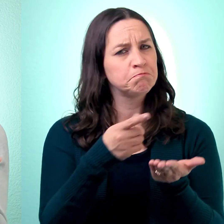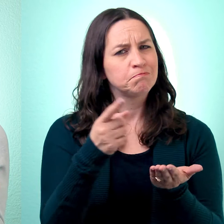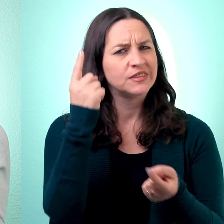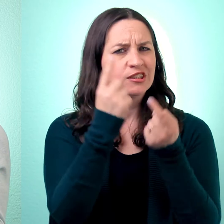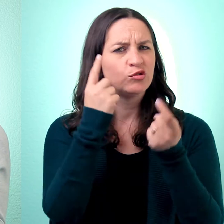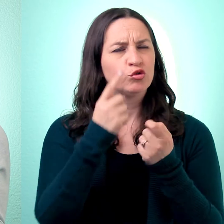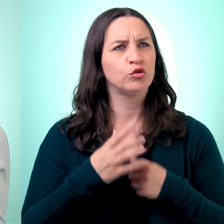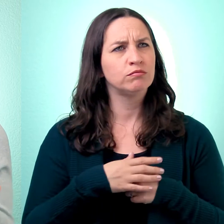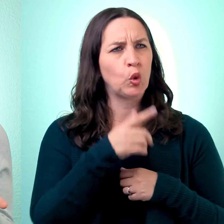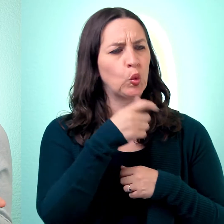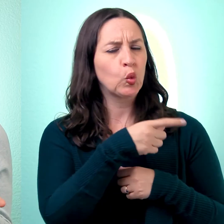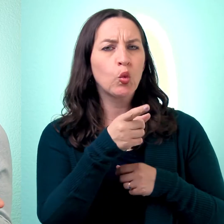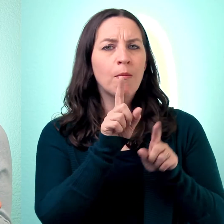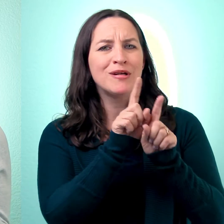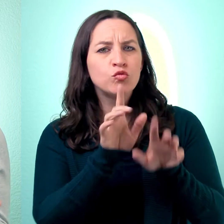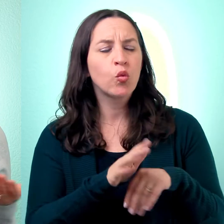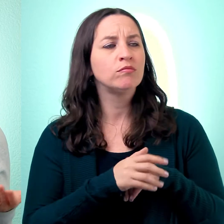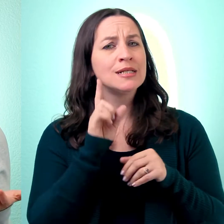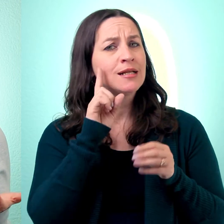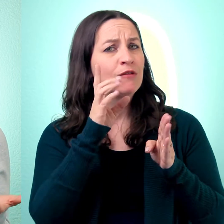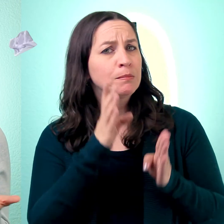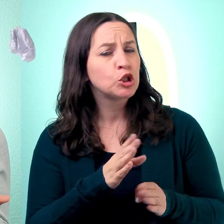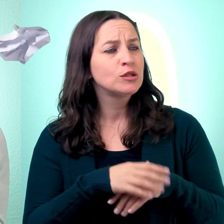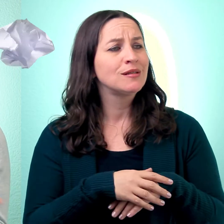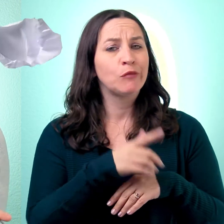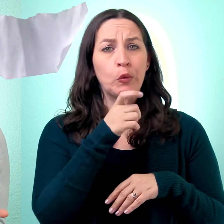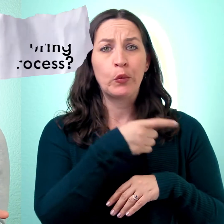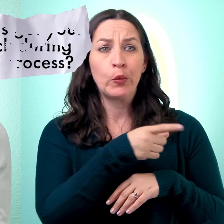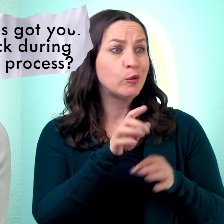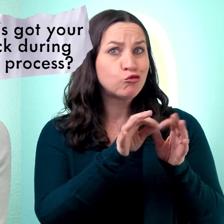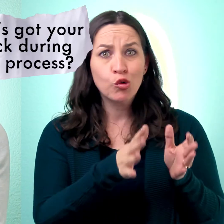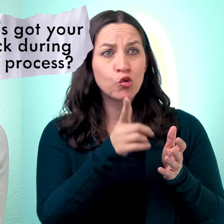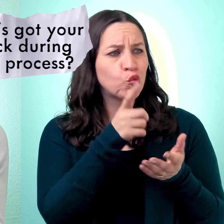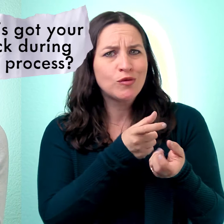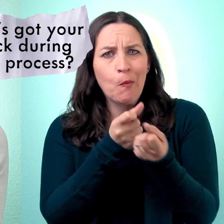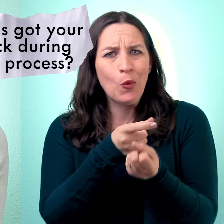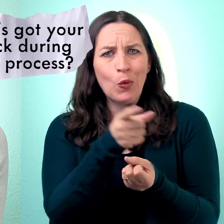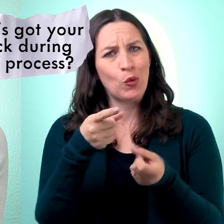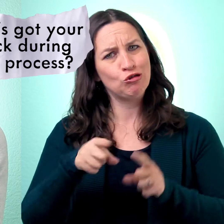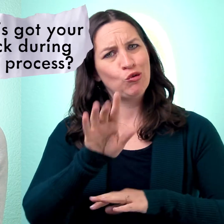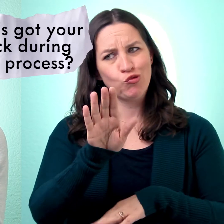Do you have a Deaf person in your life that supports you or other mentors or people that have stood behind you in your journey to become an interpreter?